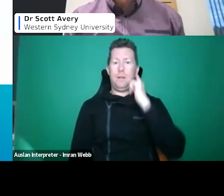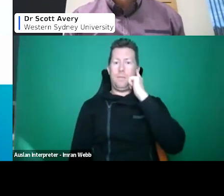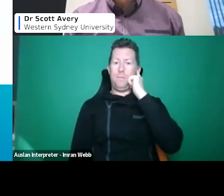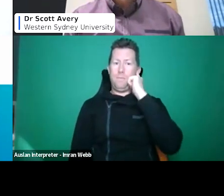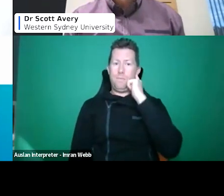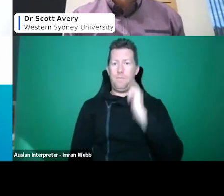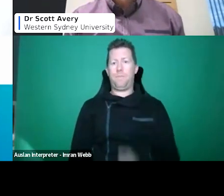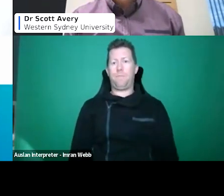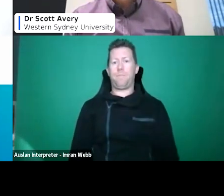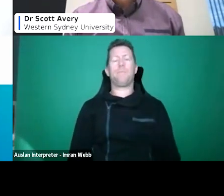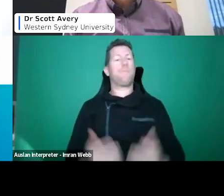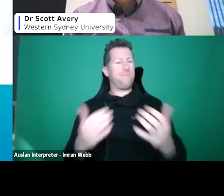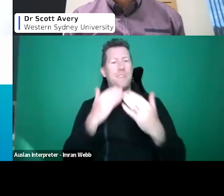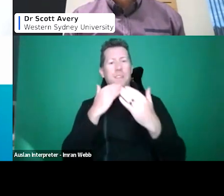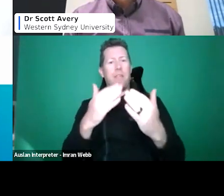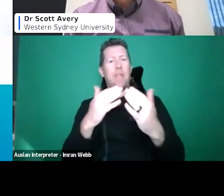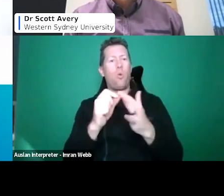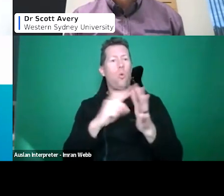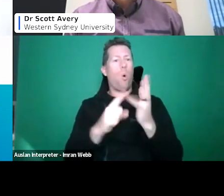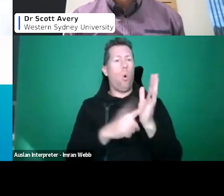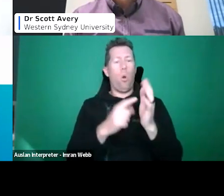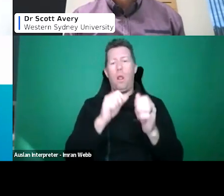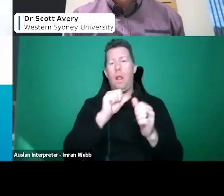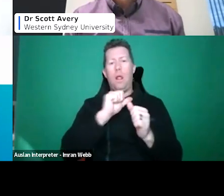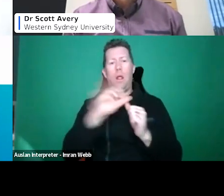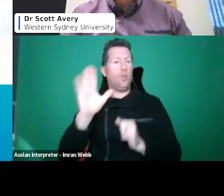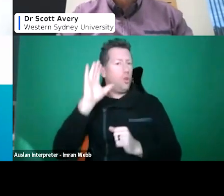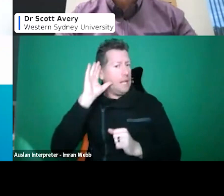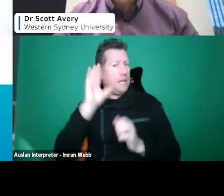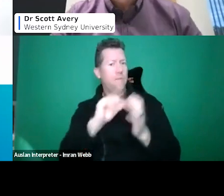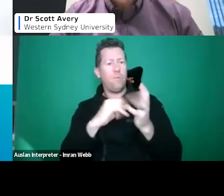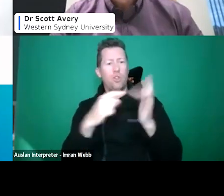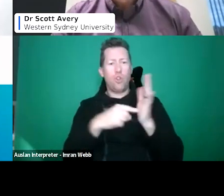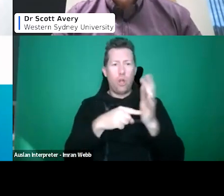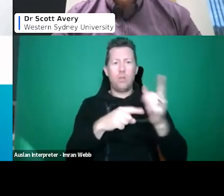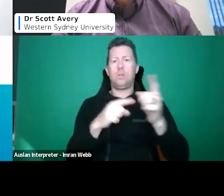Thank you Paul, And it was great to hear from Scott and Catherine And I always learn